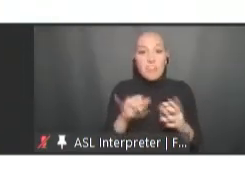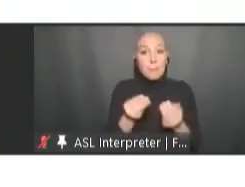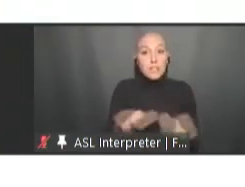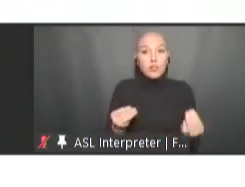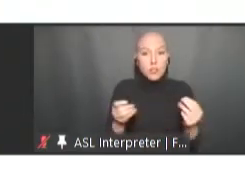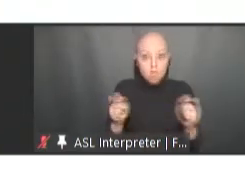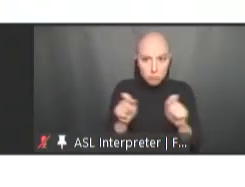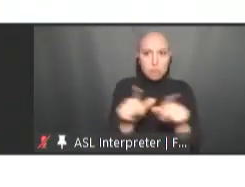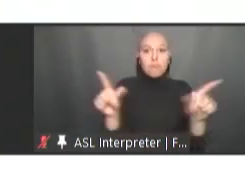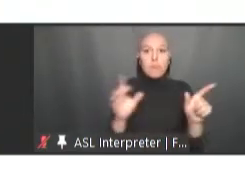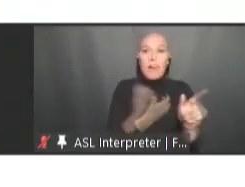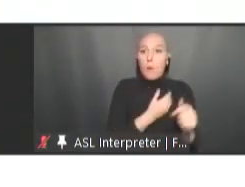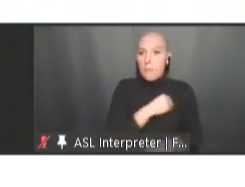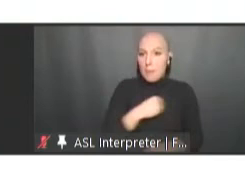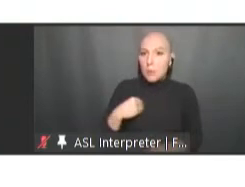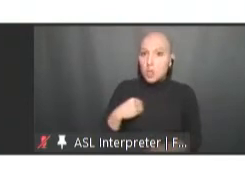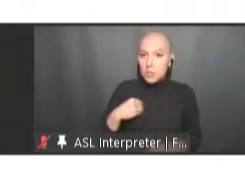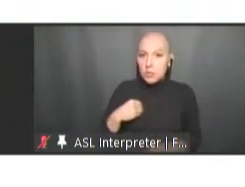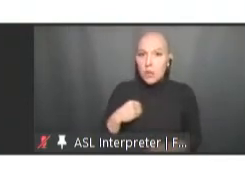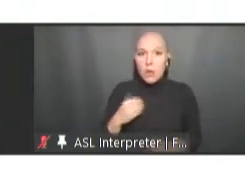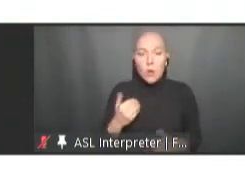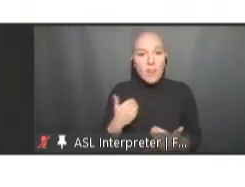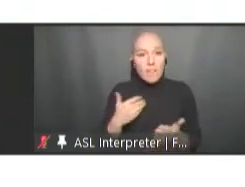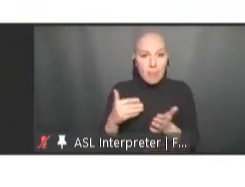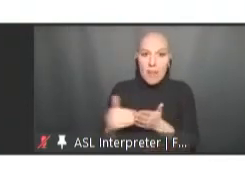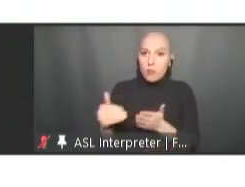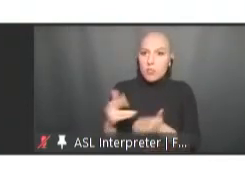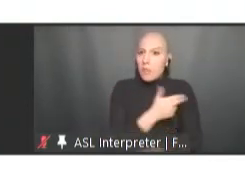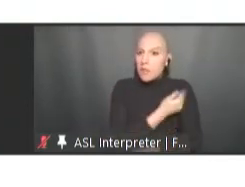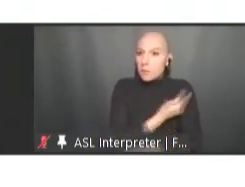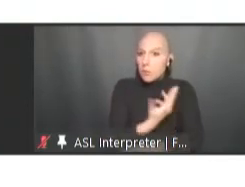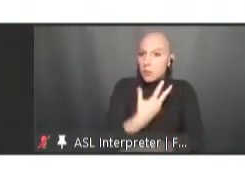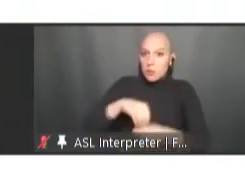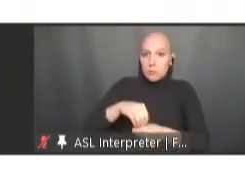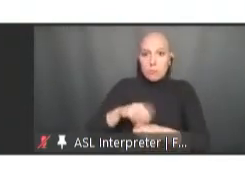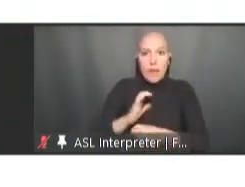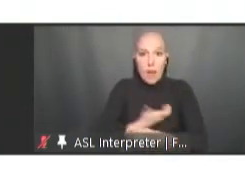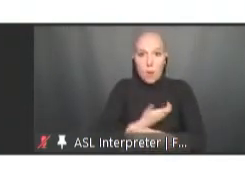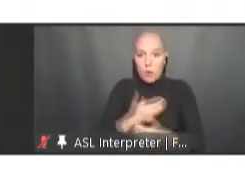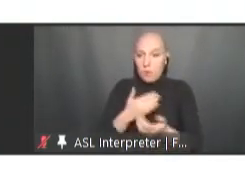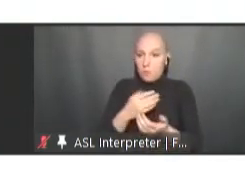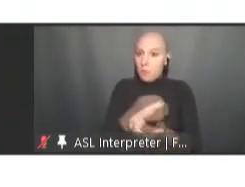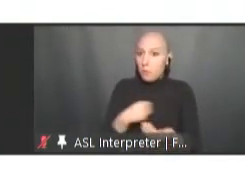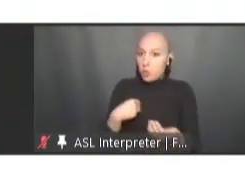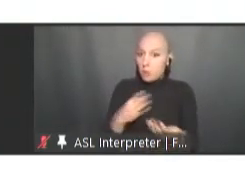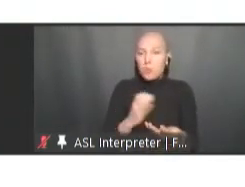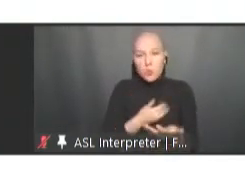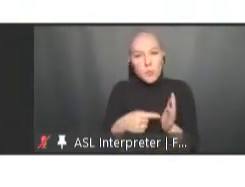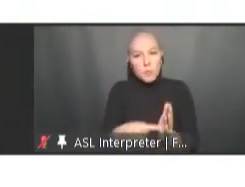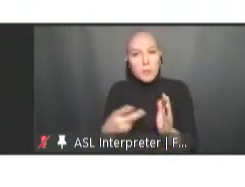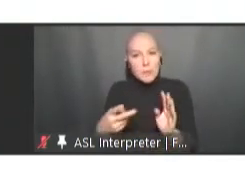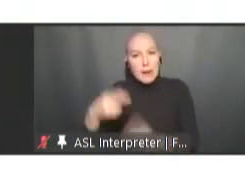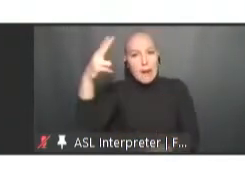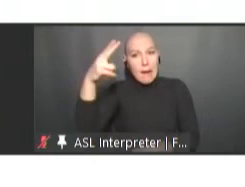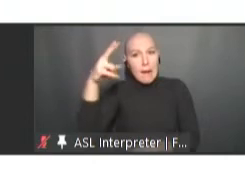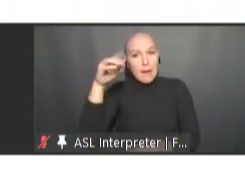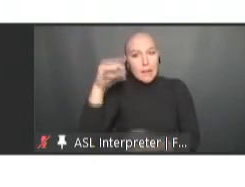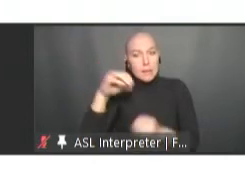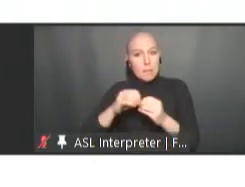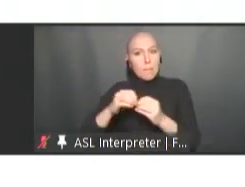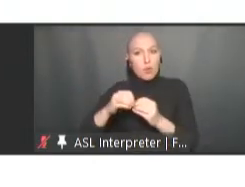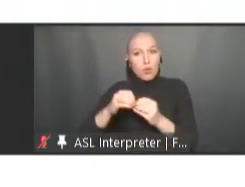are part of our membership. So, we represent a very high percentage of the clinical resources